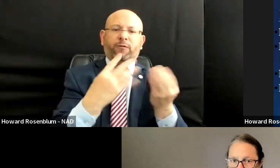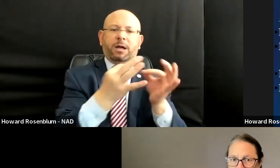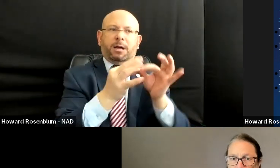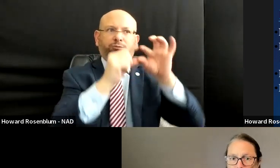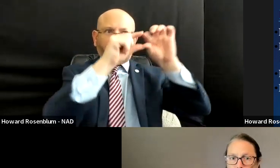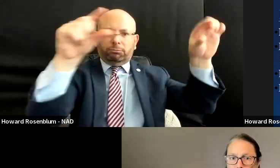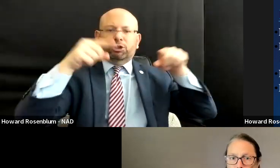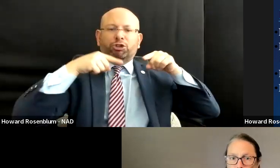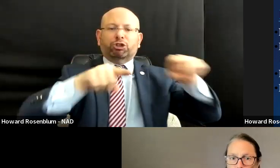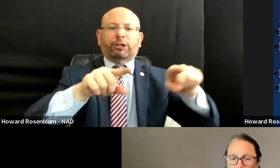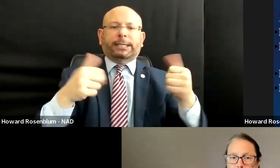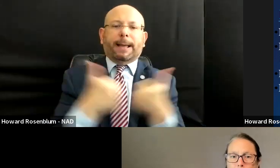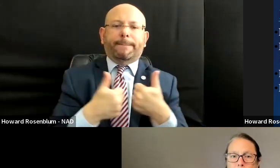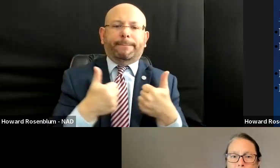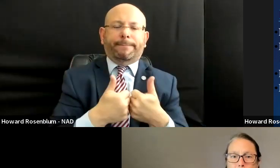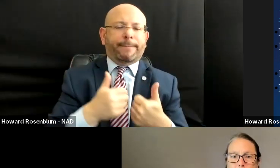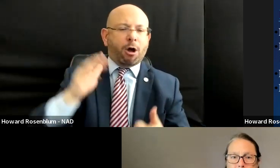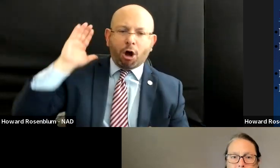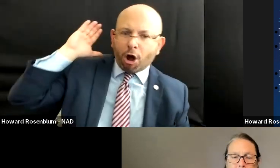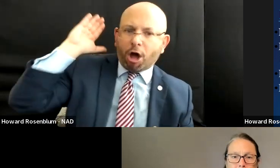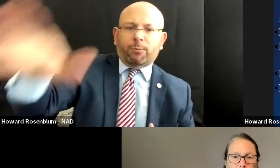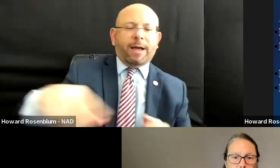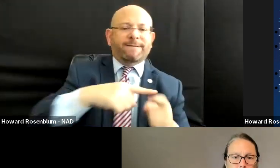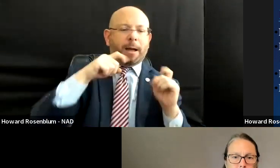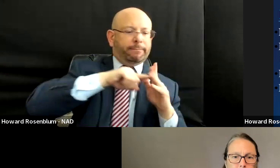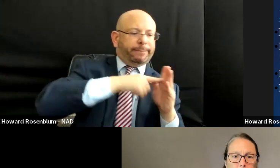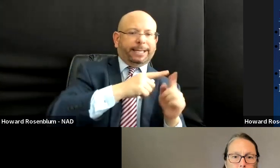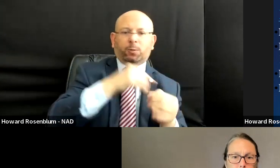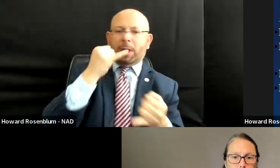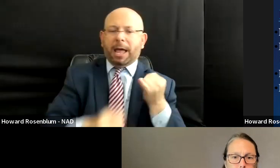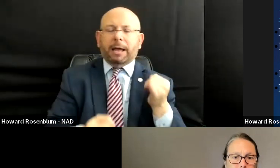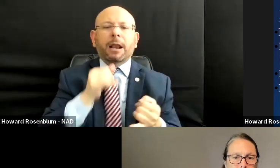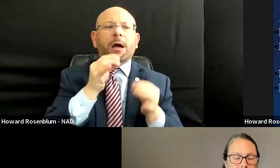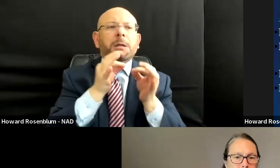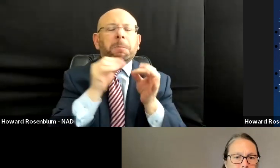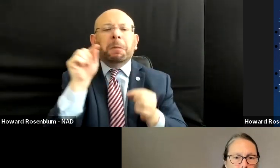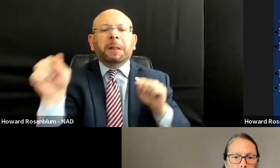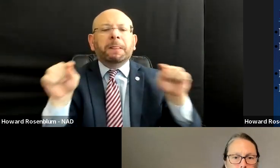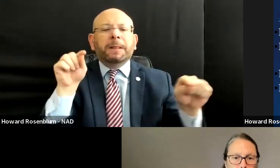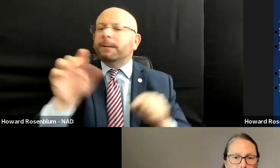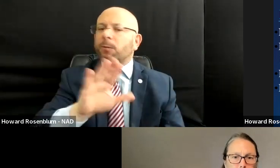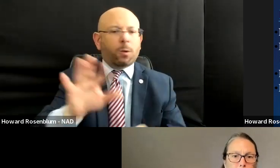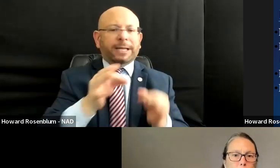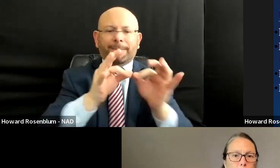stadium and Deaf people were missing out on announcements, etc., so we sued and